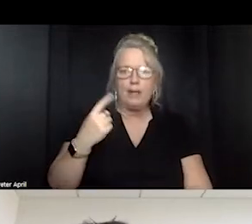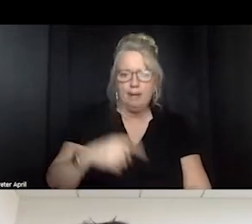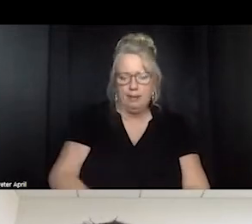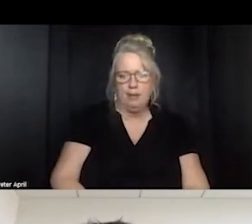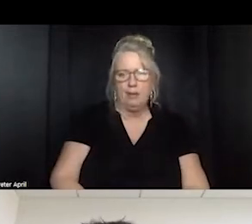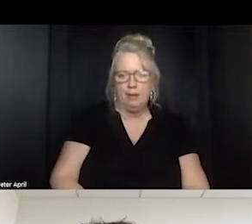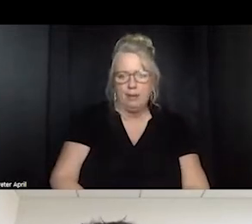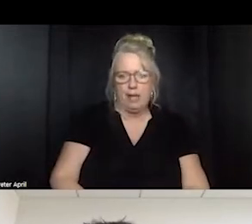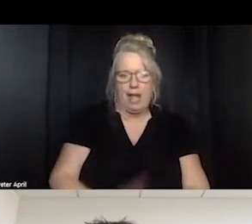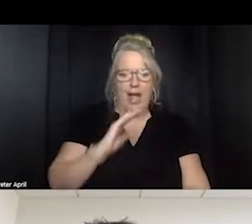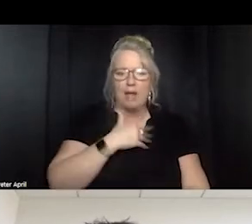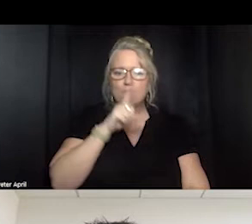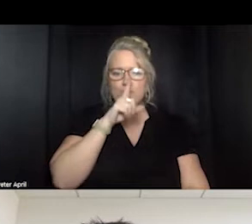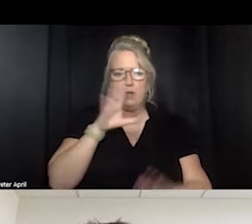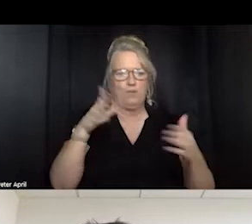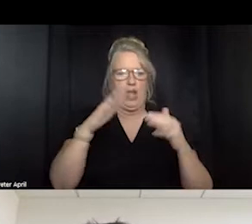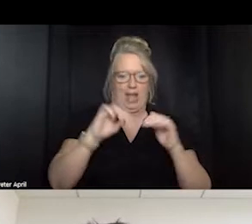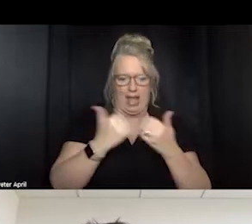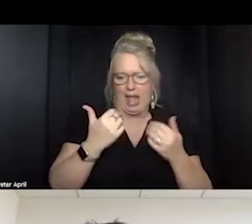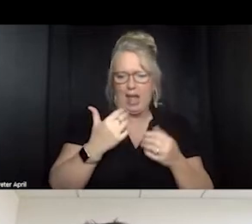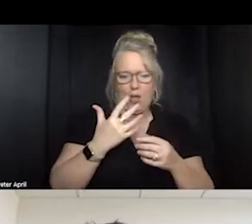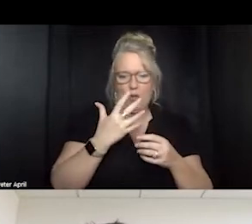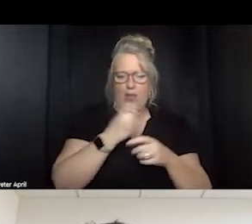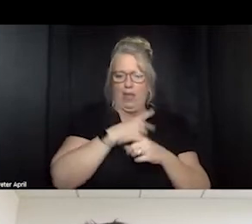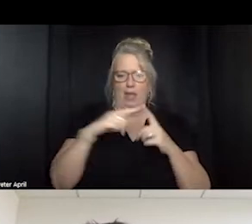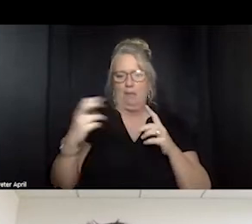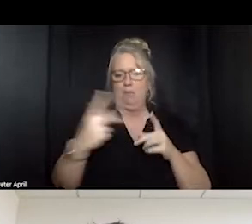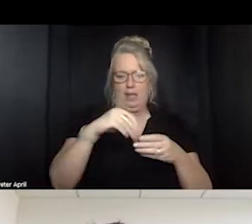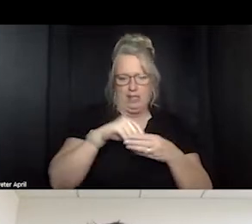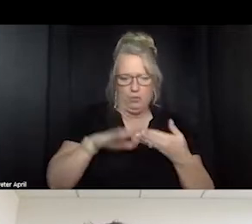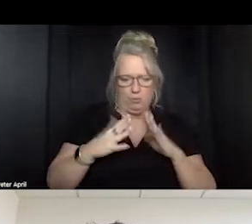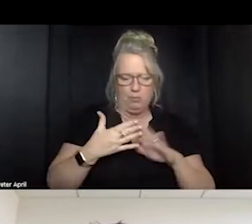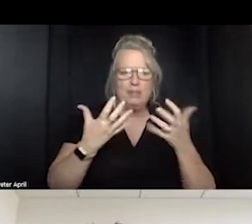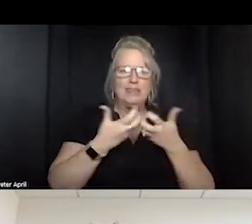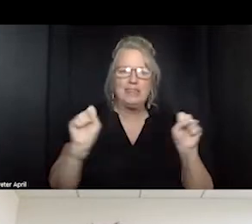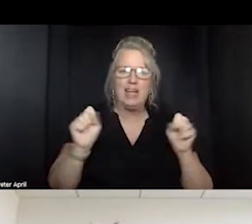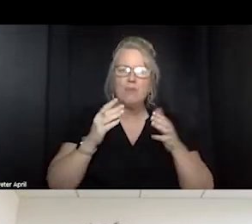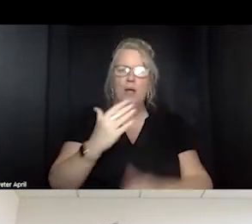OUR REAL FOCUS, HOW DO WE GET THEM BACK TO THE COMMUNITY IN A SAFE WAY TO BEST POSSIBLE PLACE.